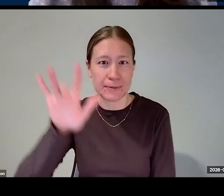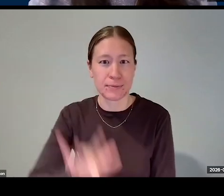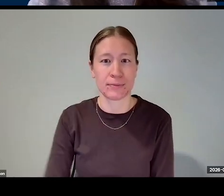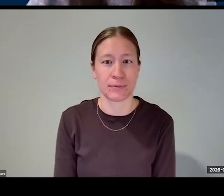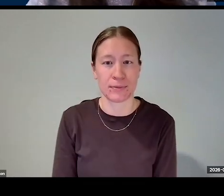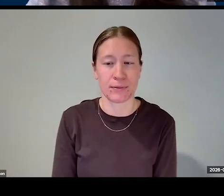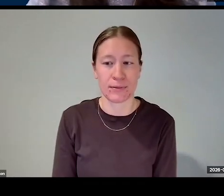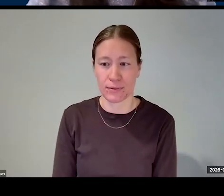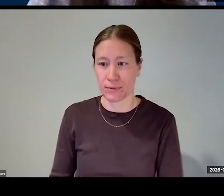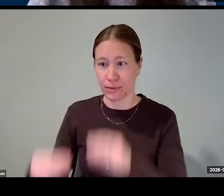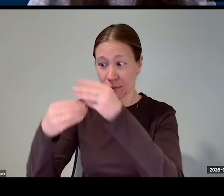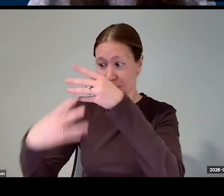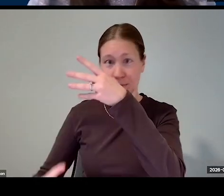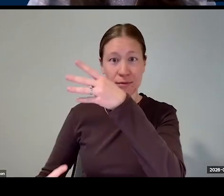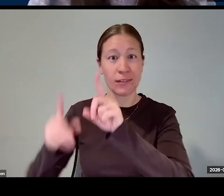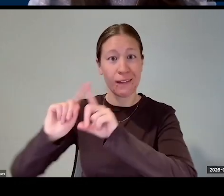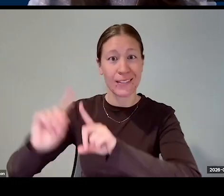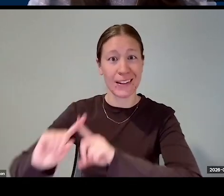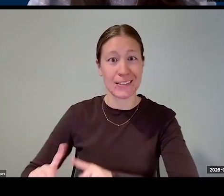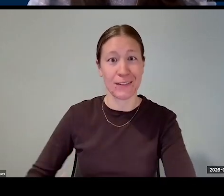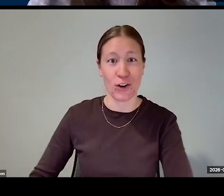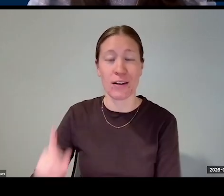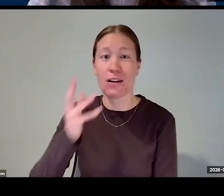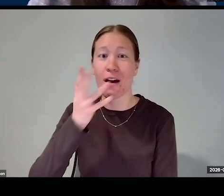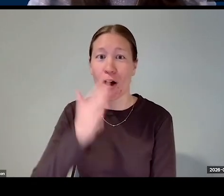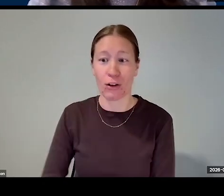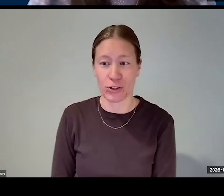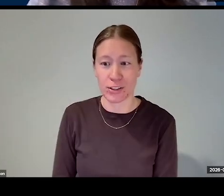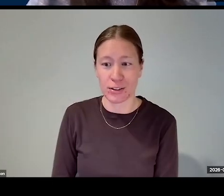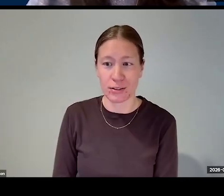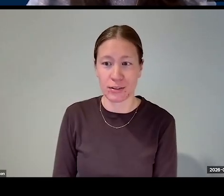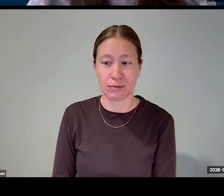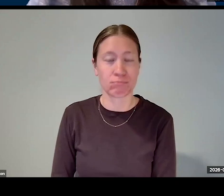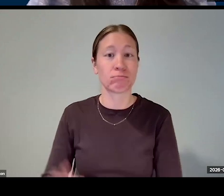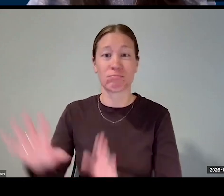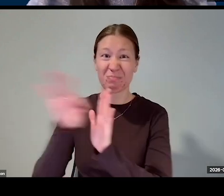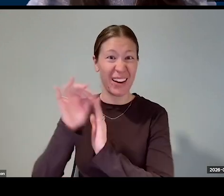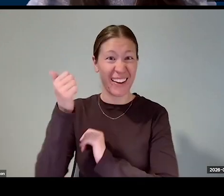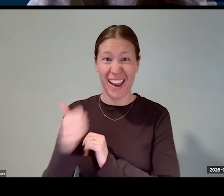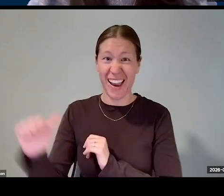And there's the dropdowns where you can adjust any of the text colors and set those.